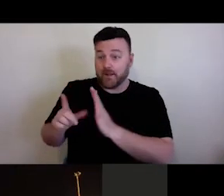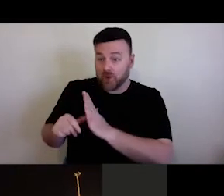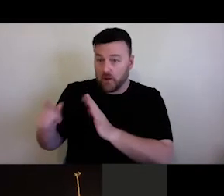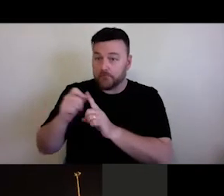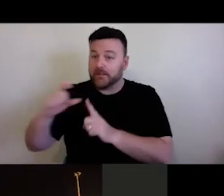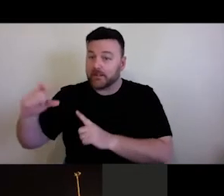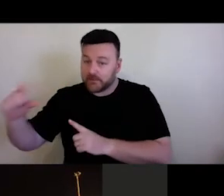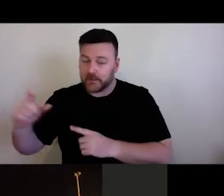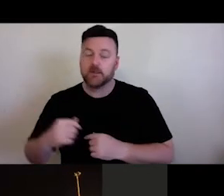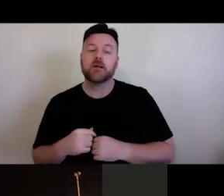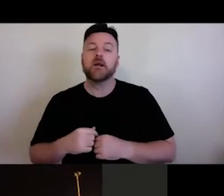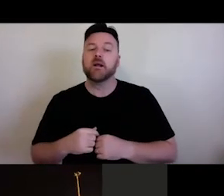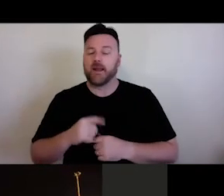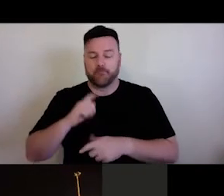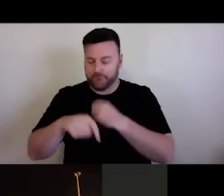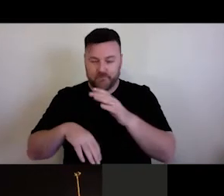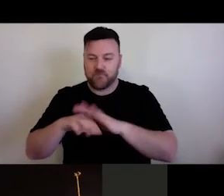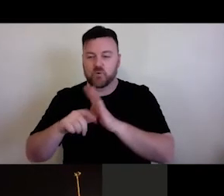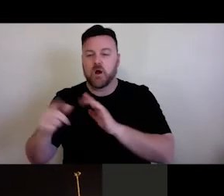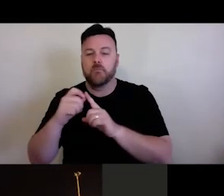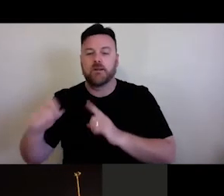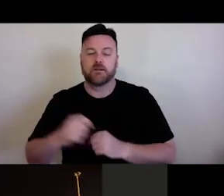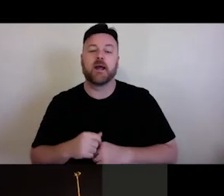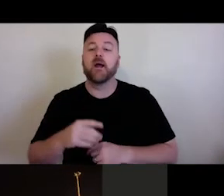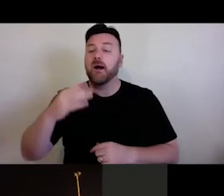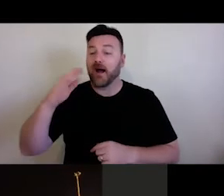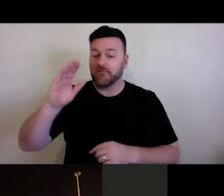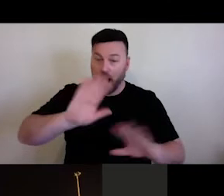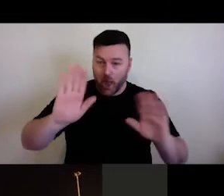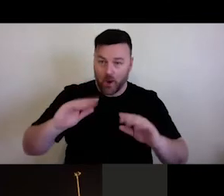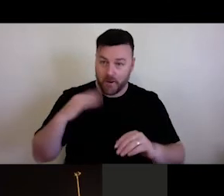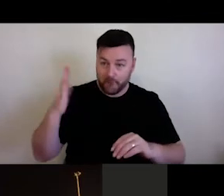tuning in today, hi to you guys out there. And also to all of our